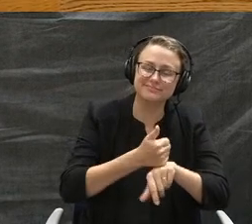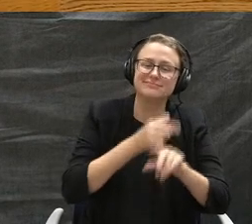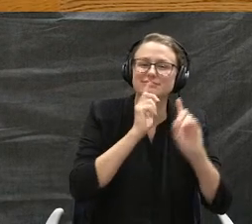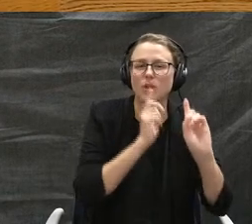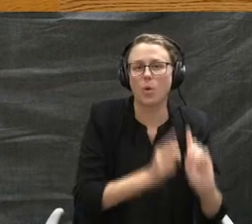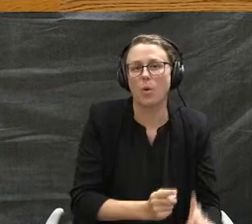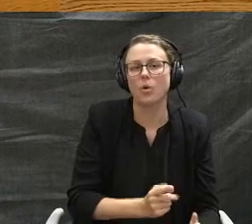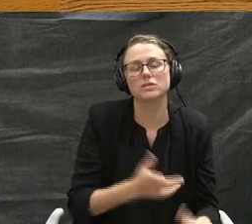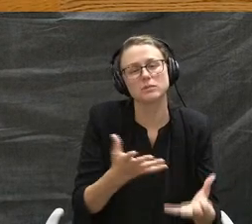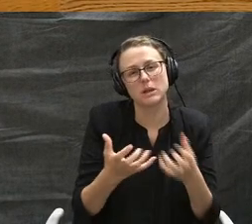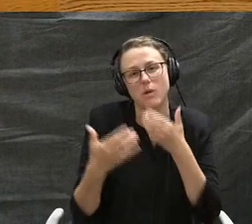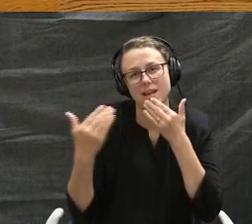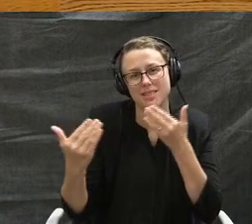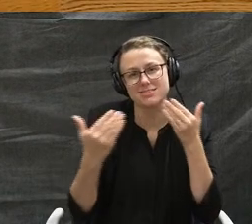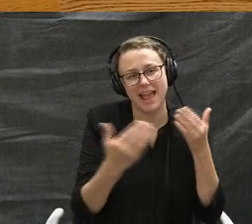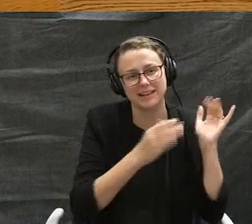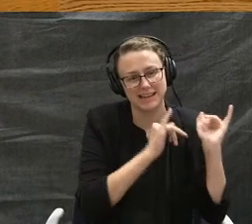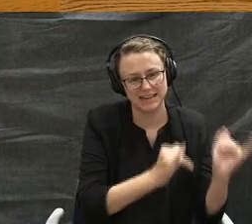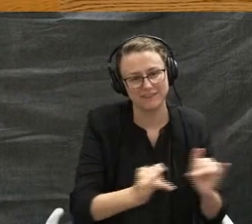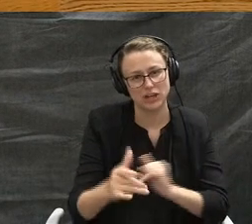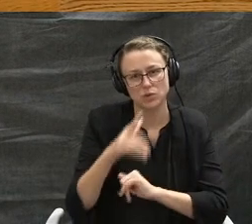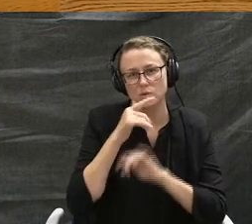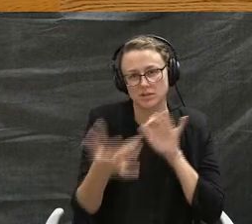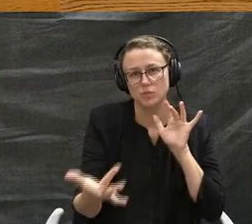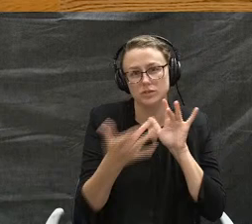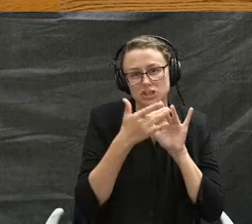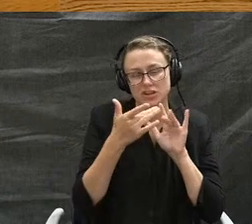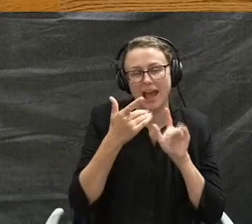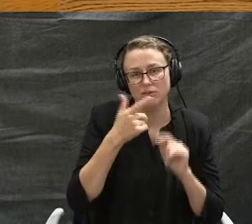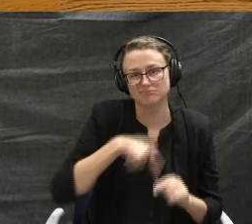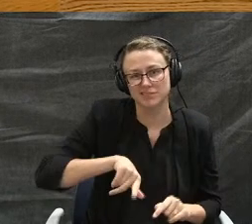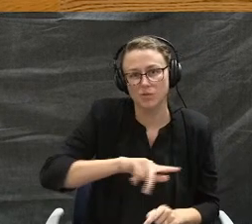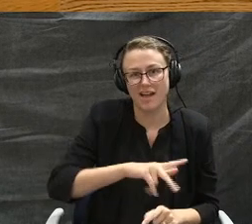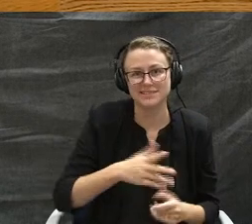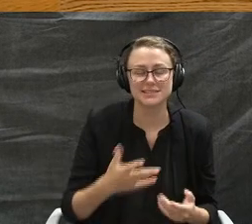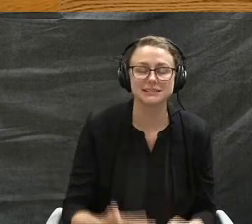to thank those individuals that have reached out to us in this.